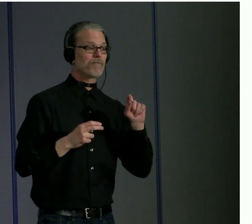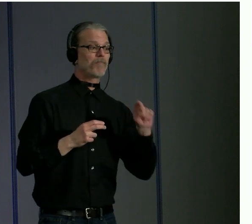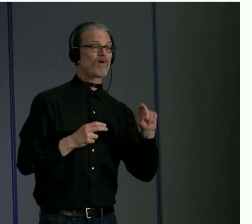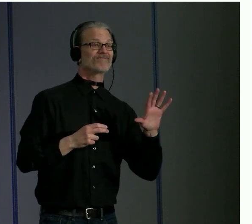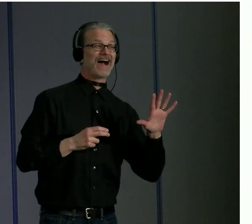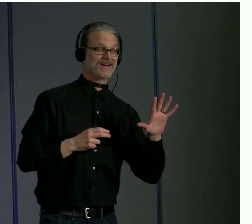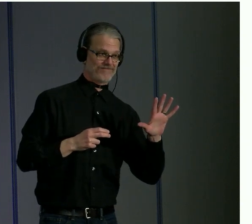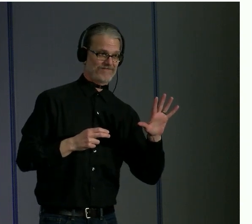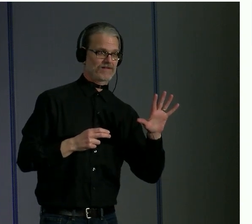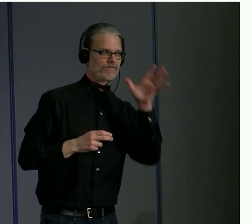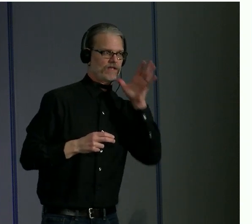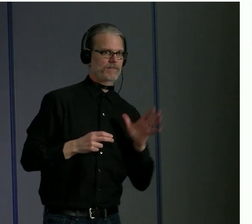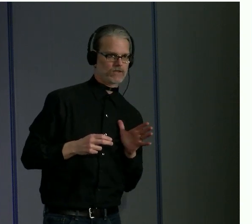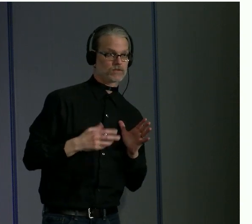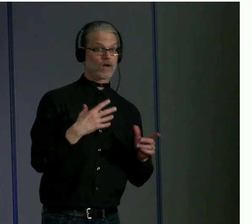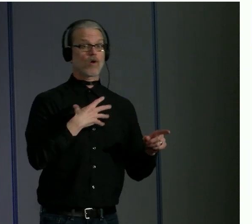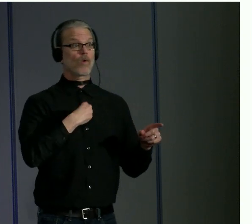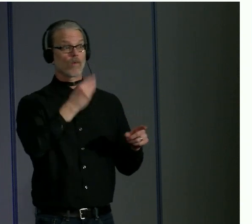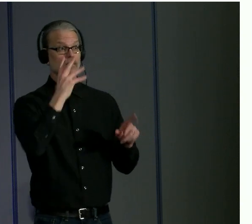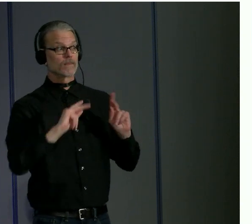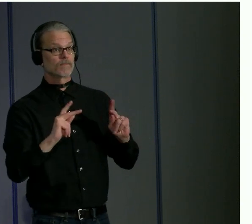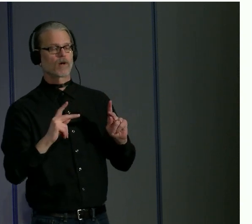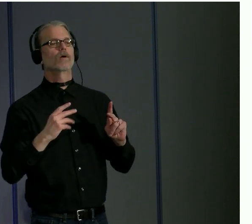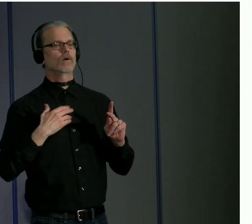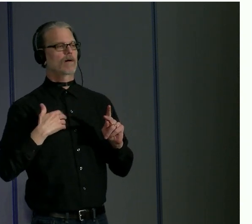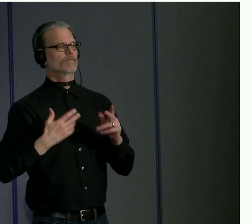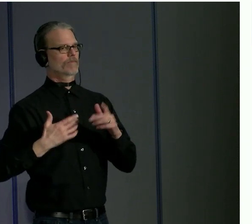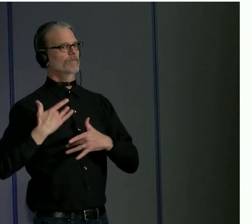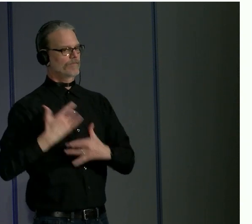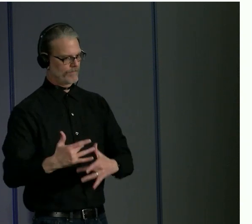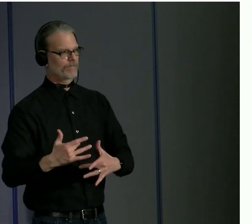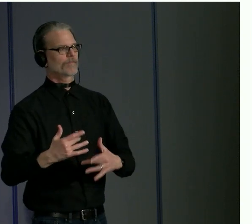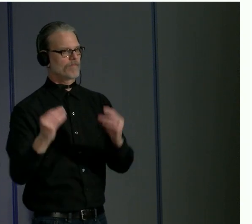a white population predominantly, you have higher propensity for color-blindness. If